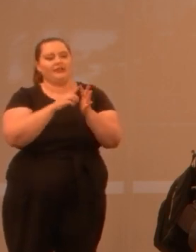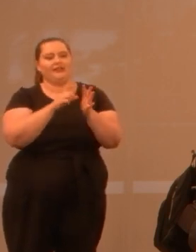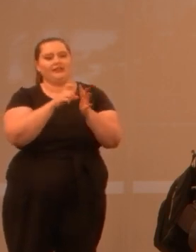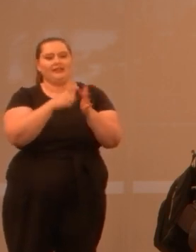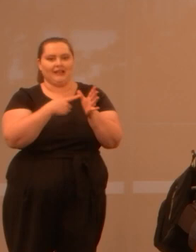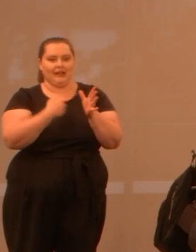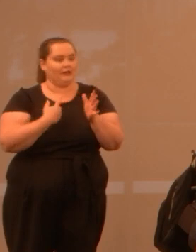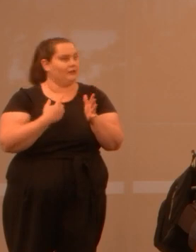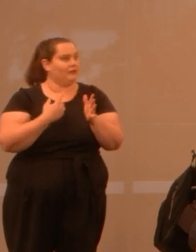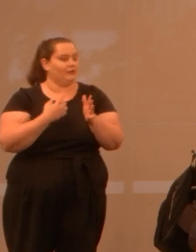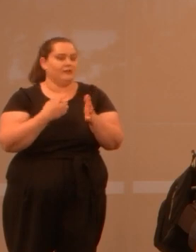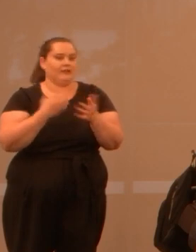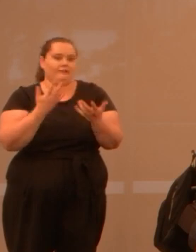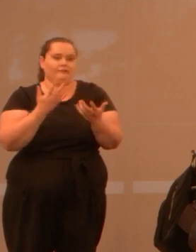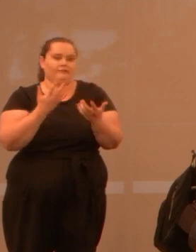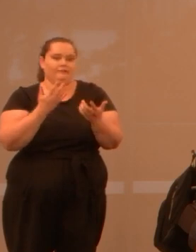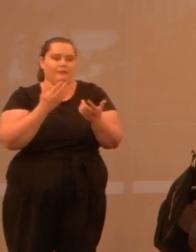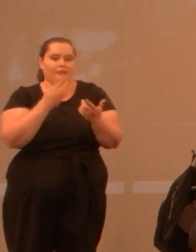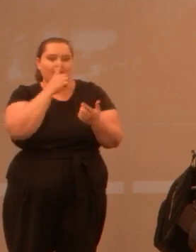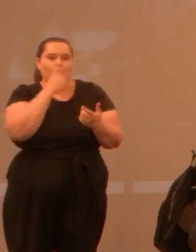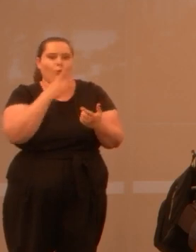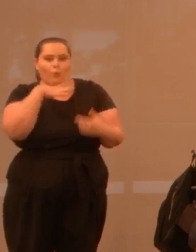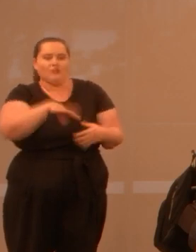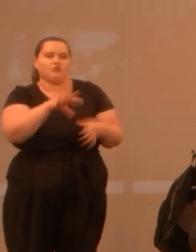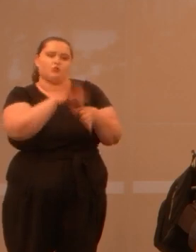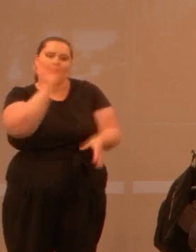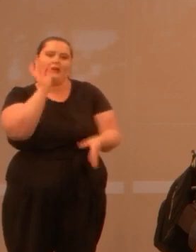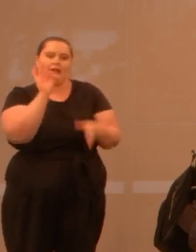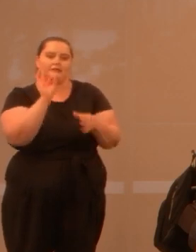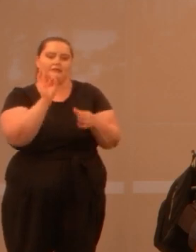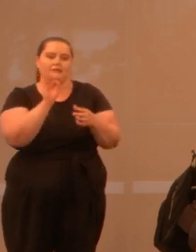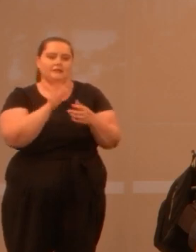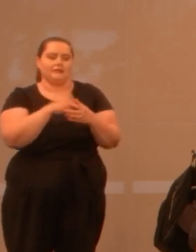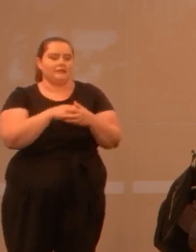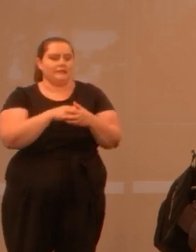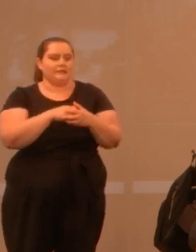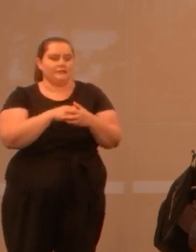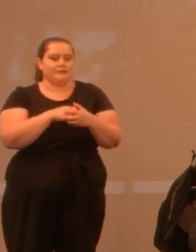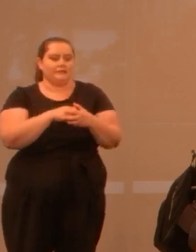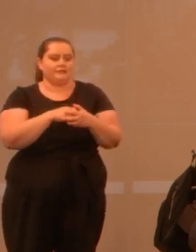calls for nominations. And the reason that was made to us is that people said it's